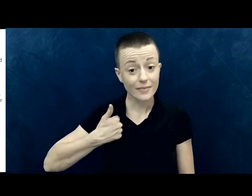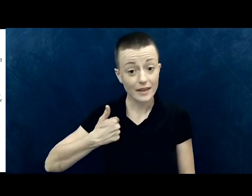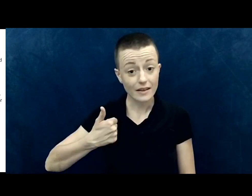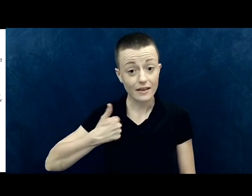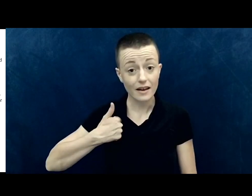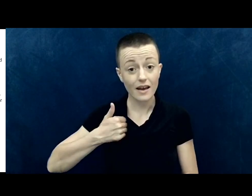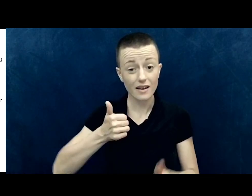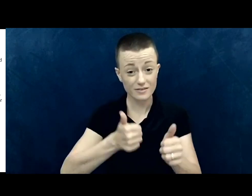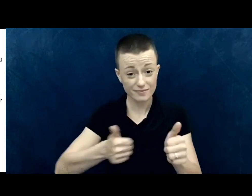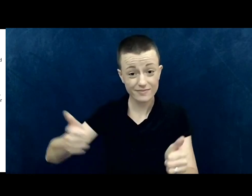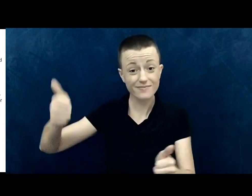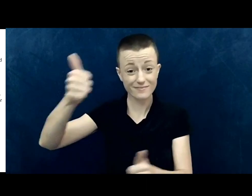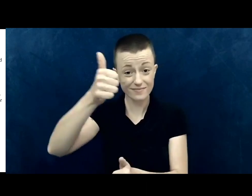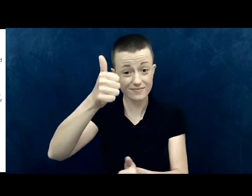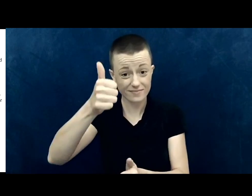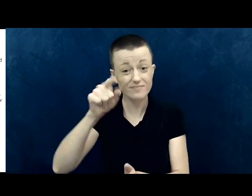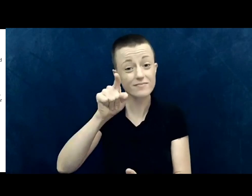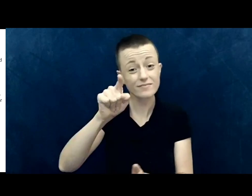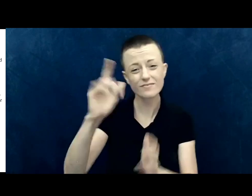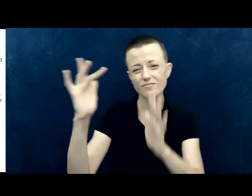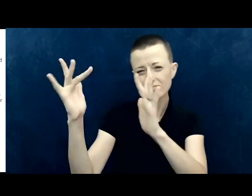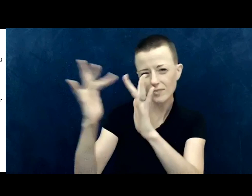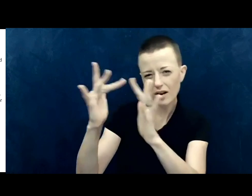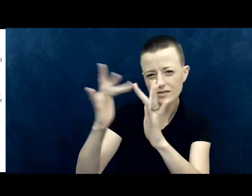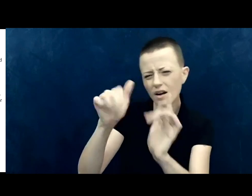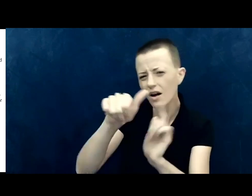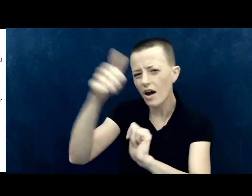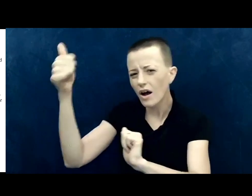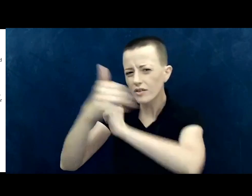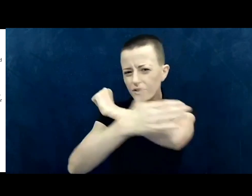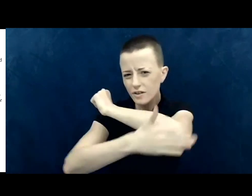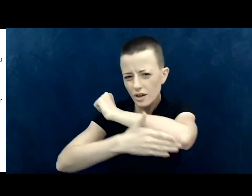Canadian officials are also in continuous communication and contact